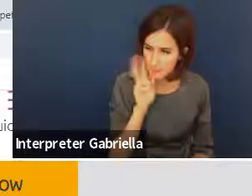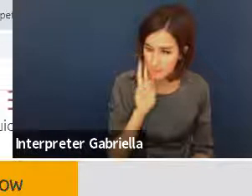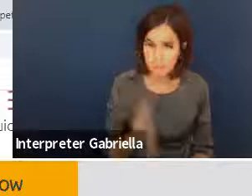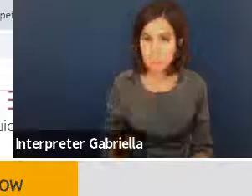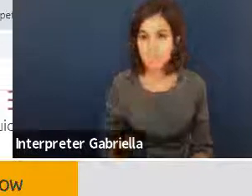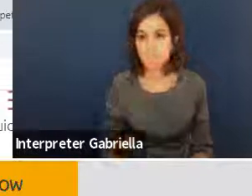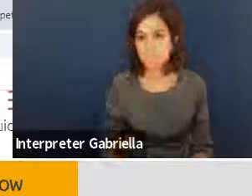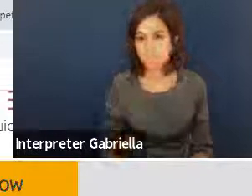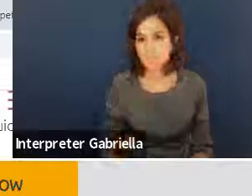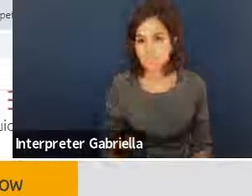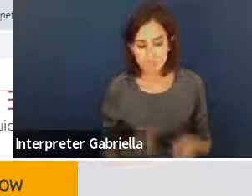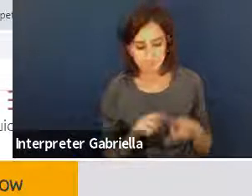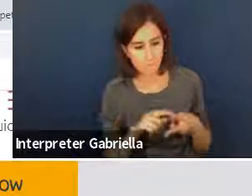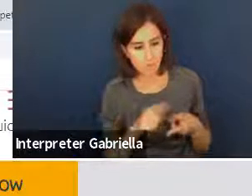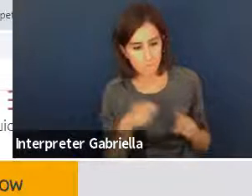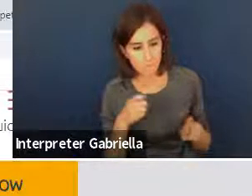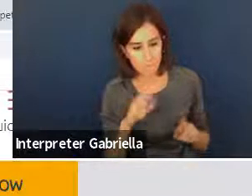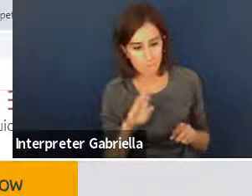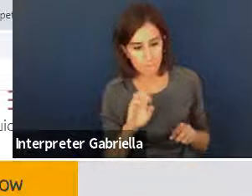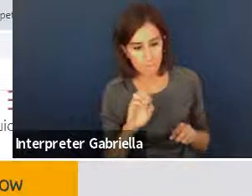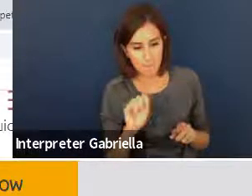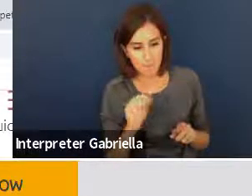laurel doud: One from Bethany and one from Chris Cole.